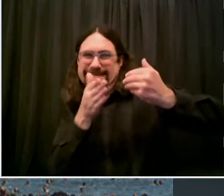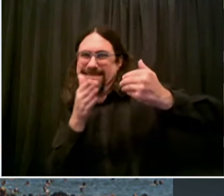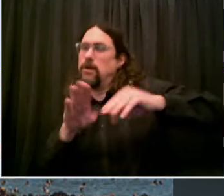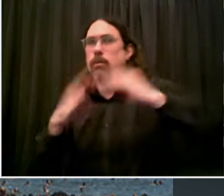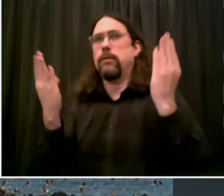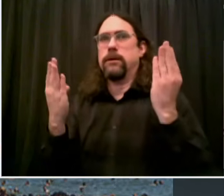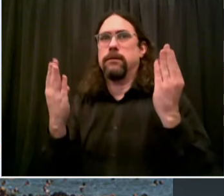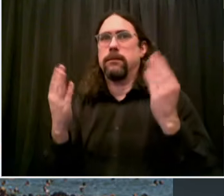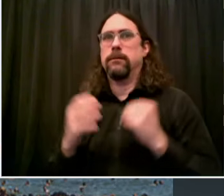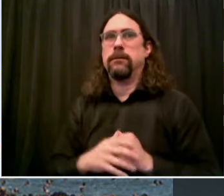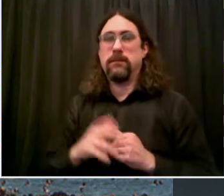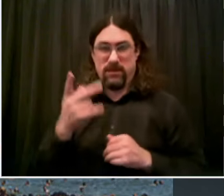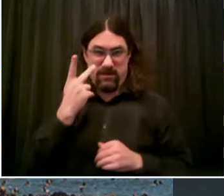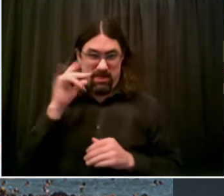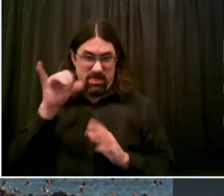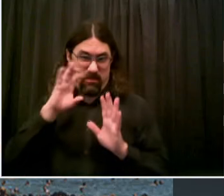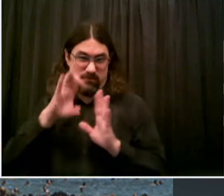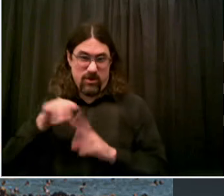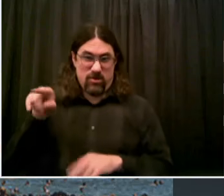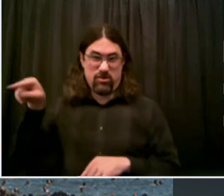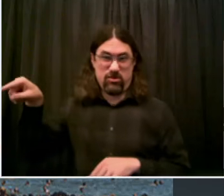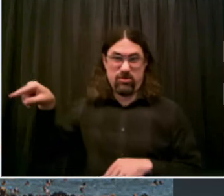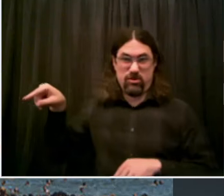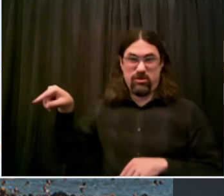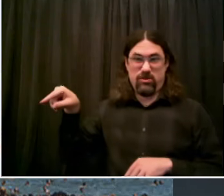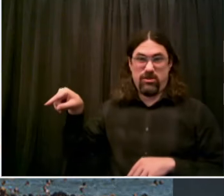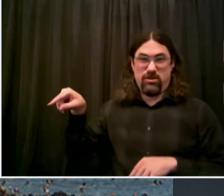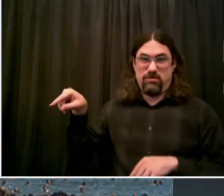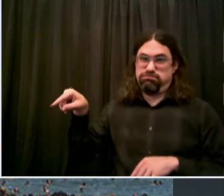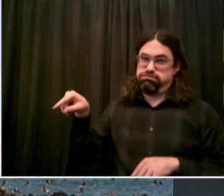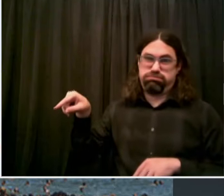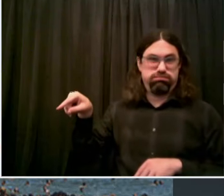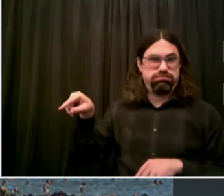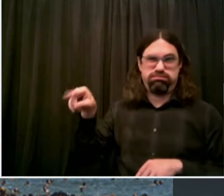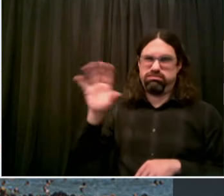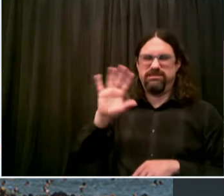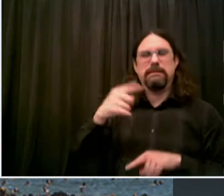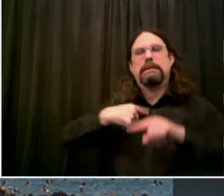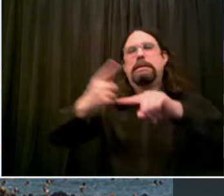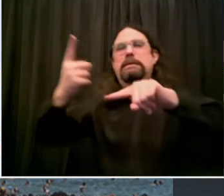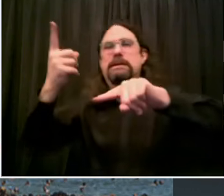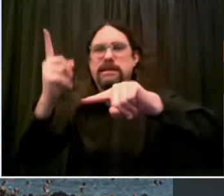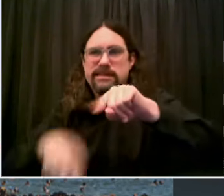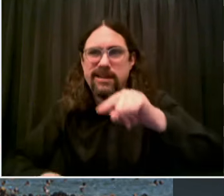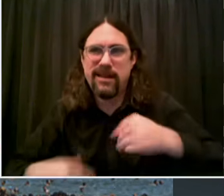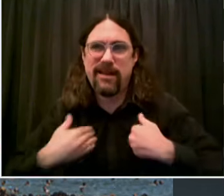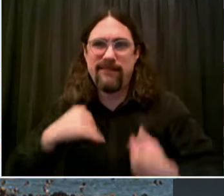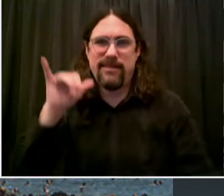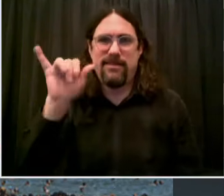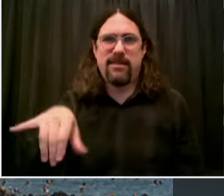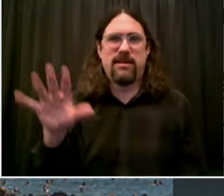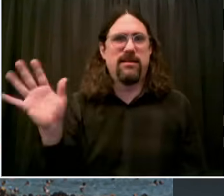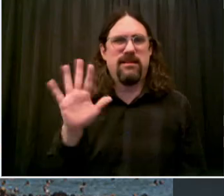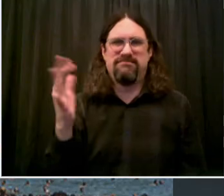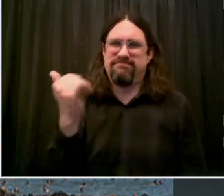IN NEW YORK CITY. RIGHT THERE YOU WOULD SEE A LOT OF PEOPLE IN DANGER AND A LOT OF SPREAD OF THE DISEASE. WE'RE NOT GOING TO LET THAT